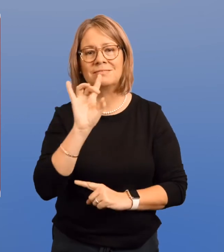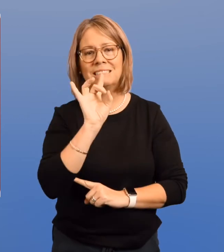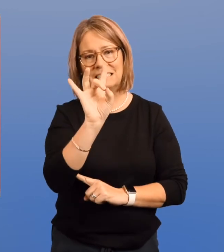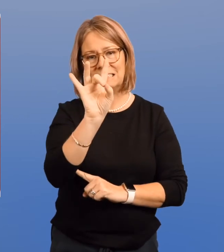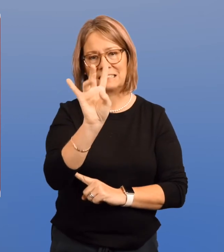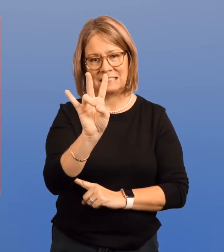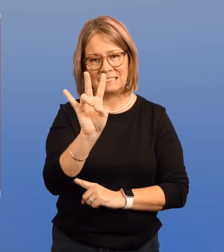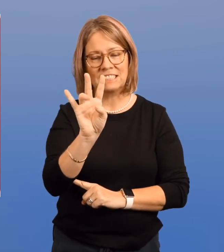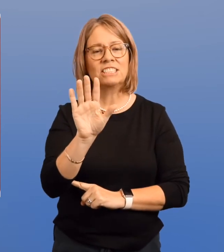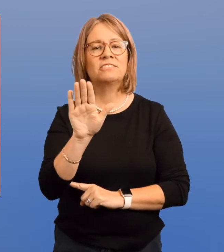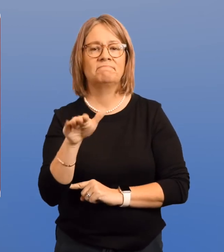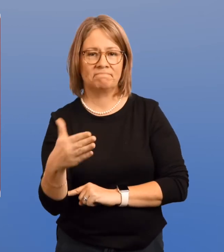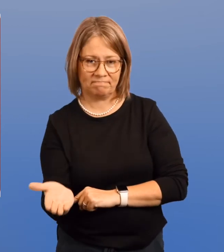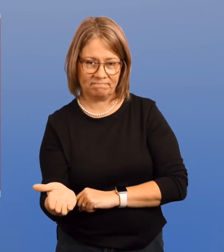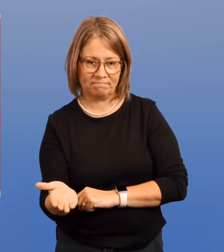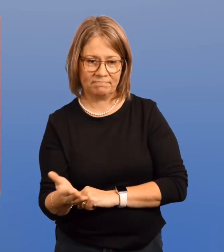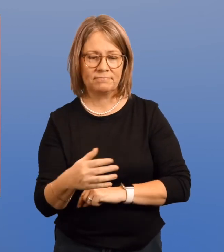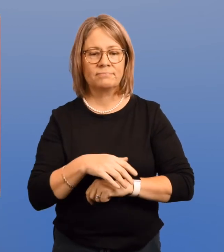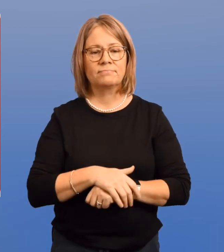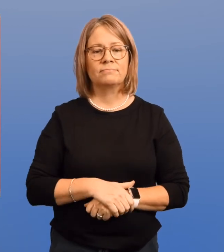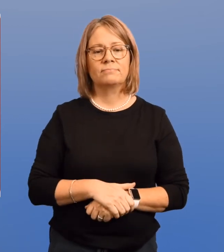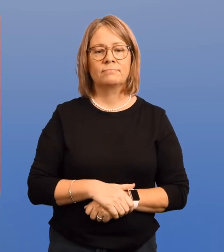at 87.